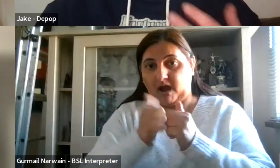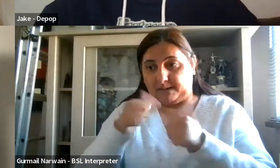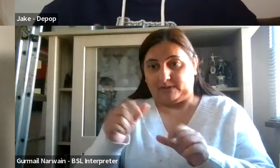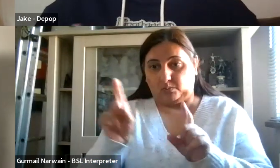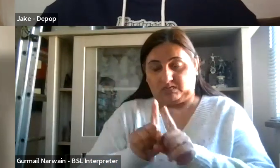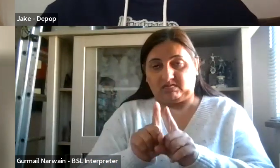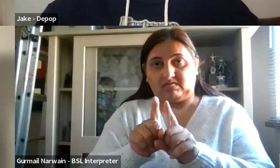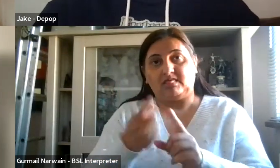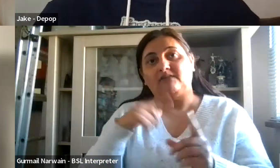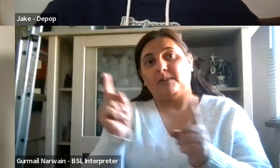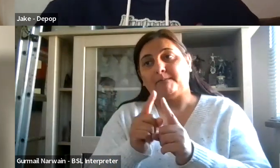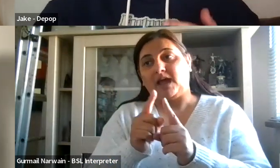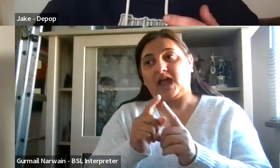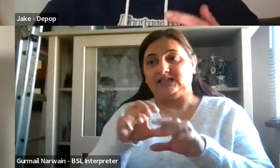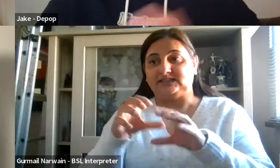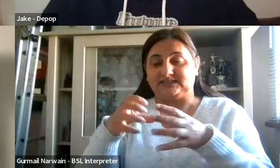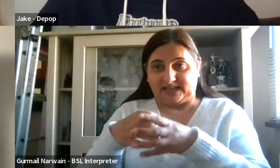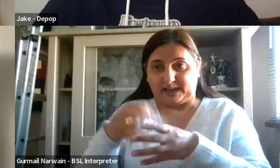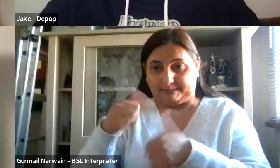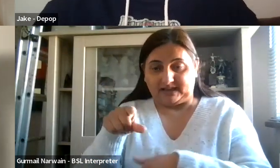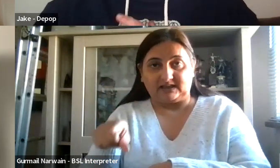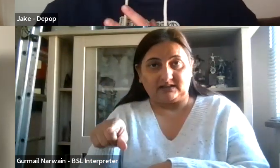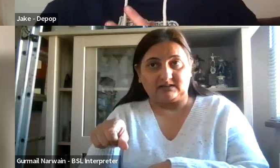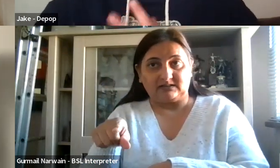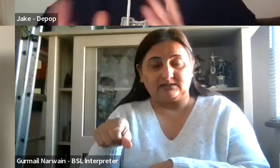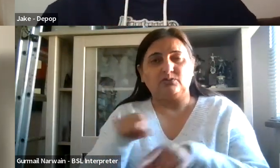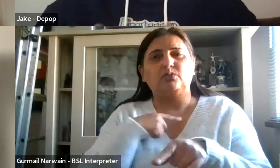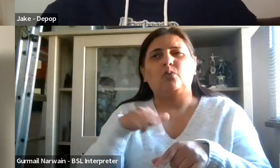and they've met with certain members of the team, we'll always try and create some type